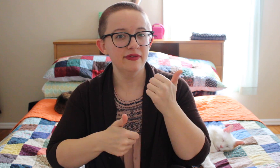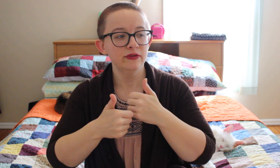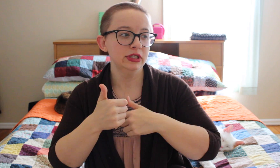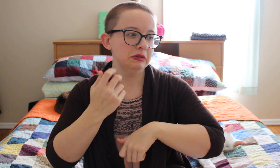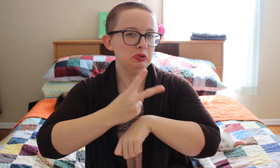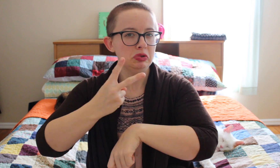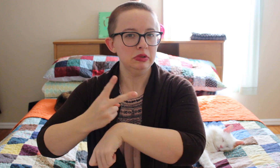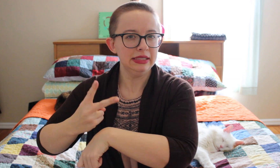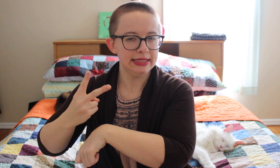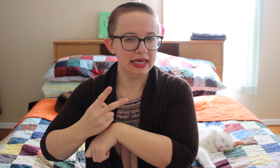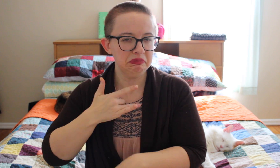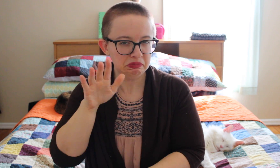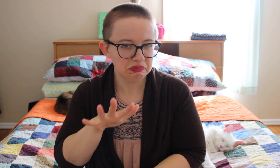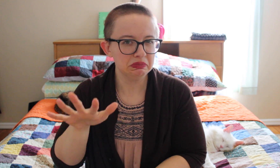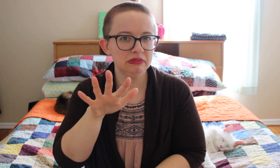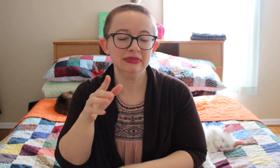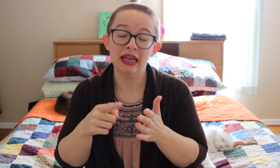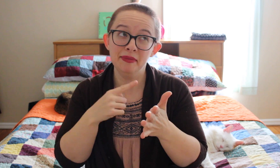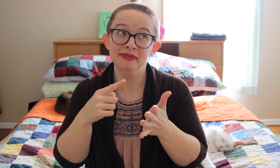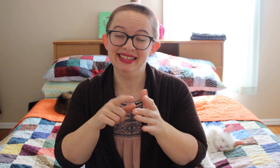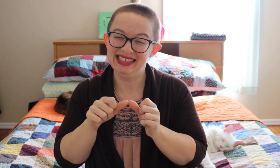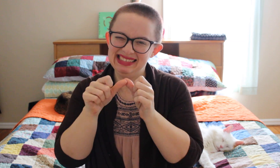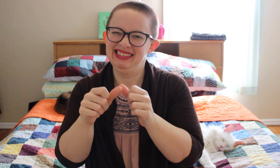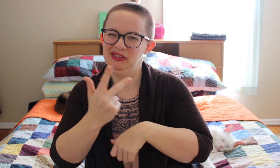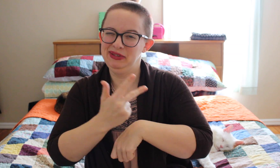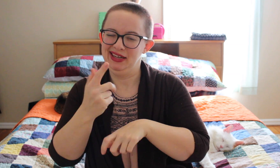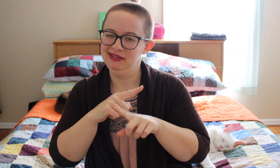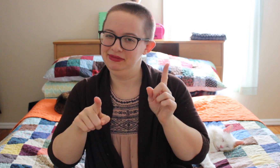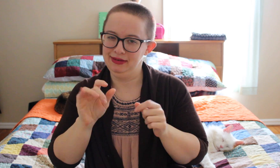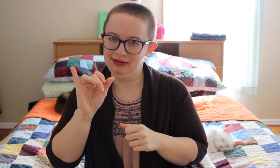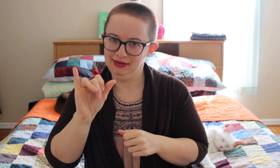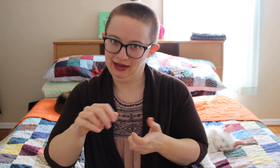Typically, I wash every say two days. Sometimes I can maybe last at three